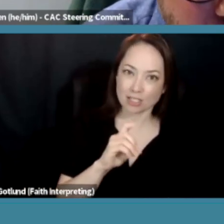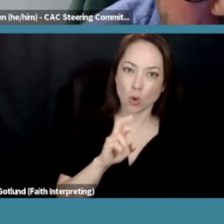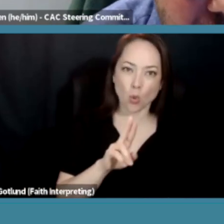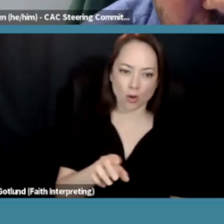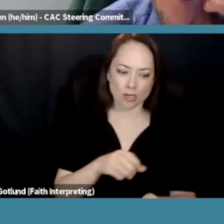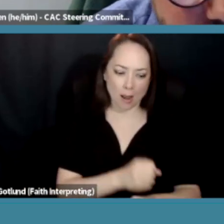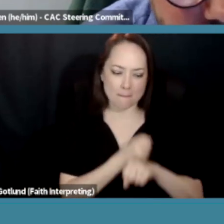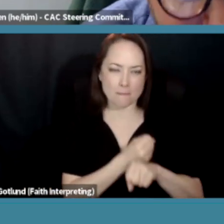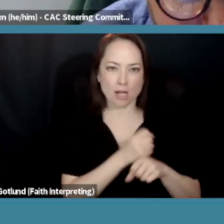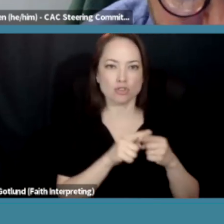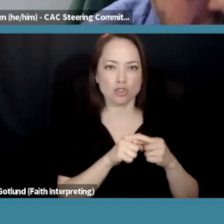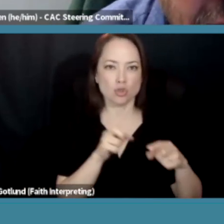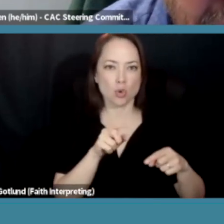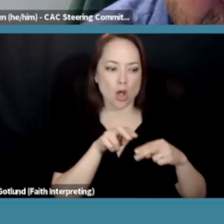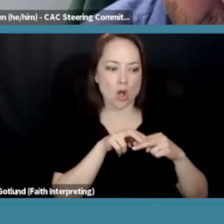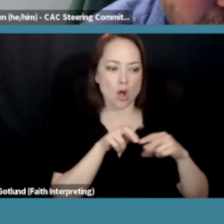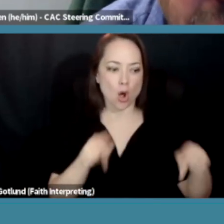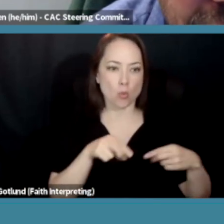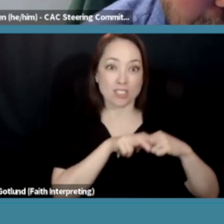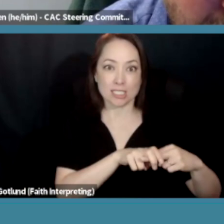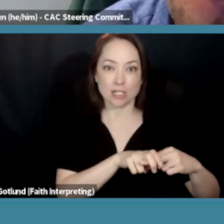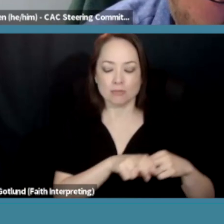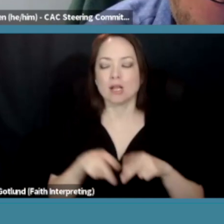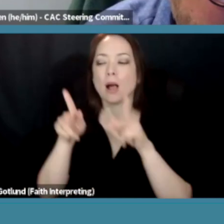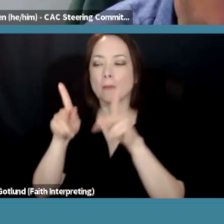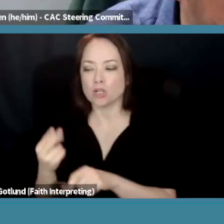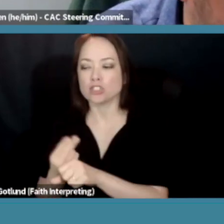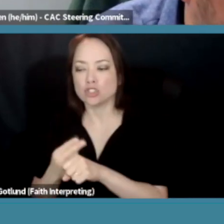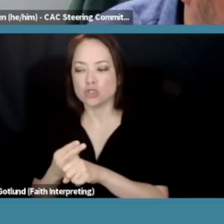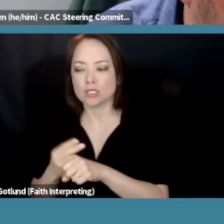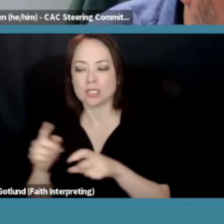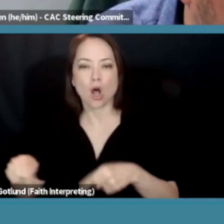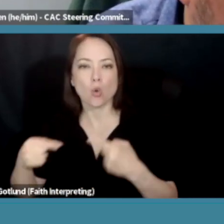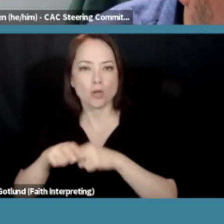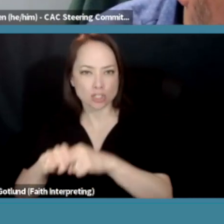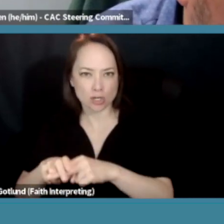A person uses a wheelchair is a more accepted term to have us use.